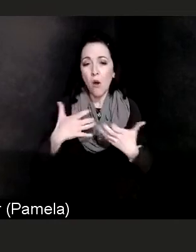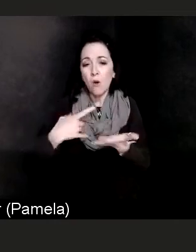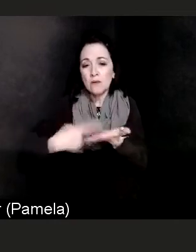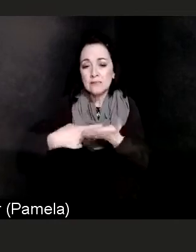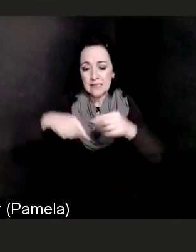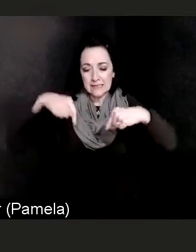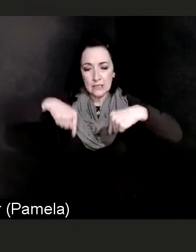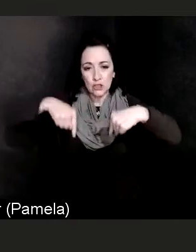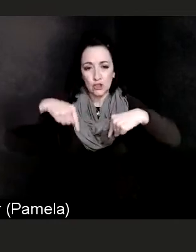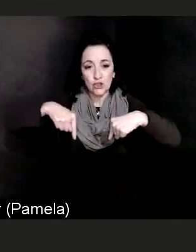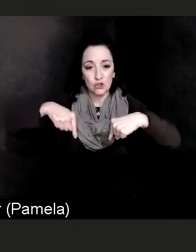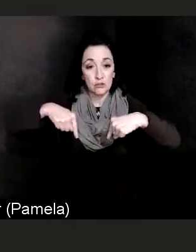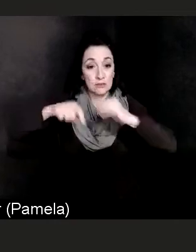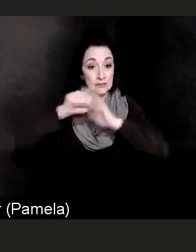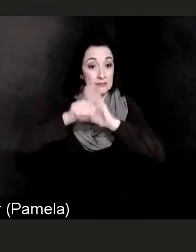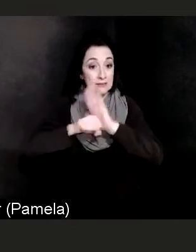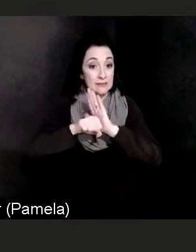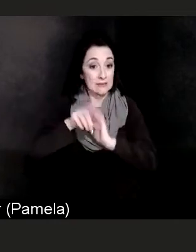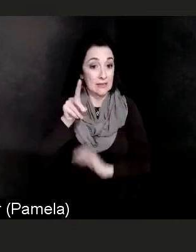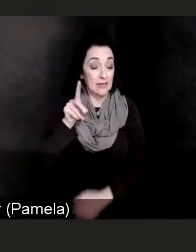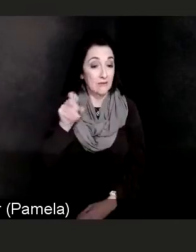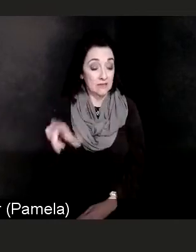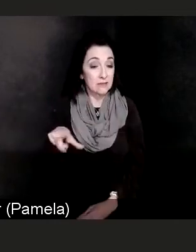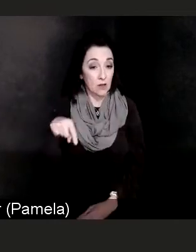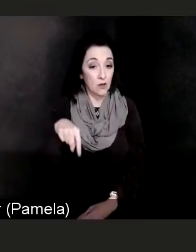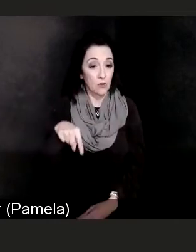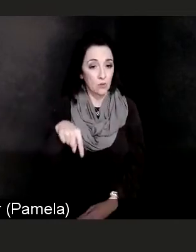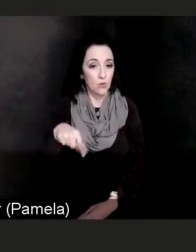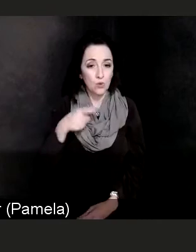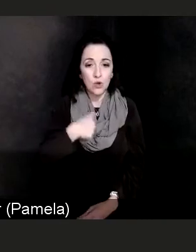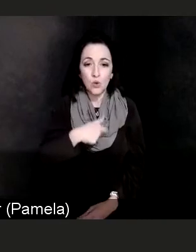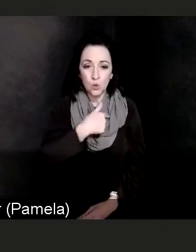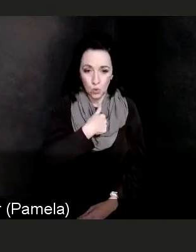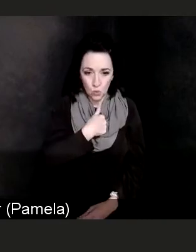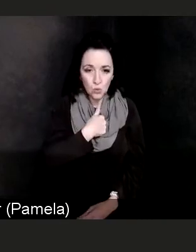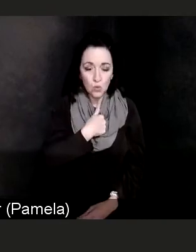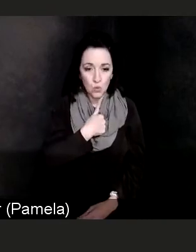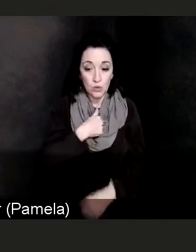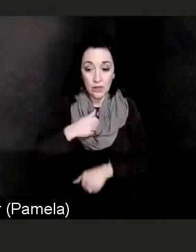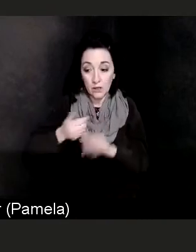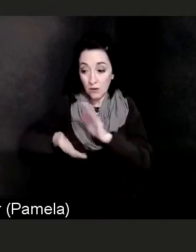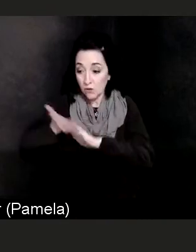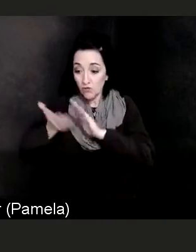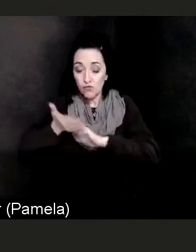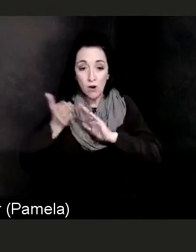And we're currently operating in master blueprint that the State of Delaware has created